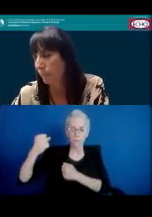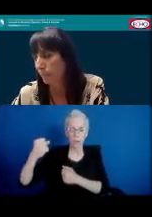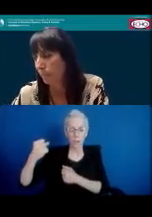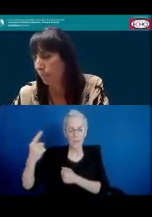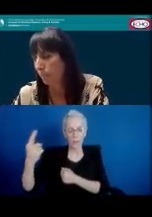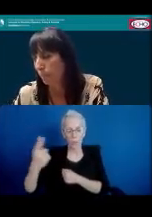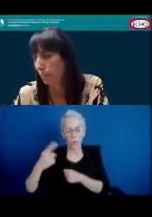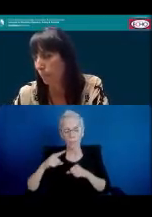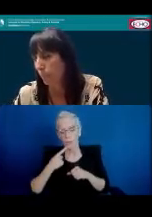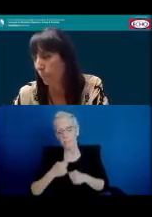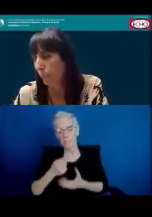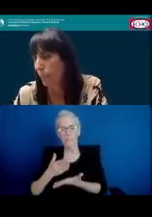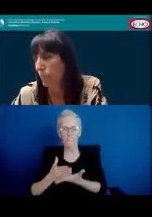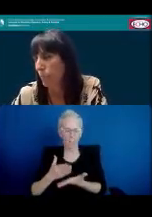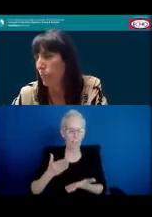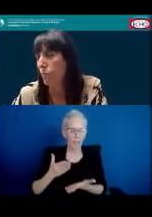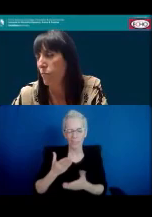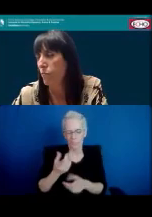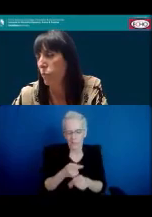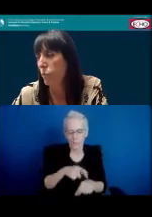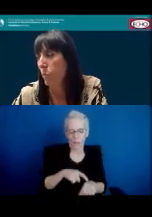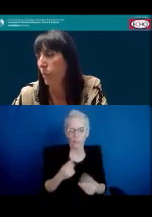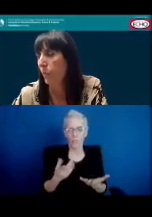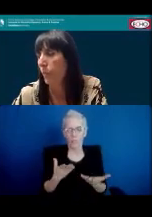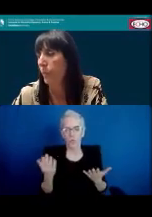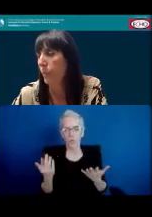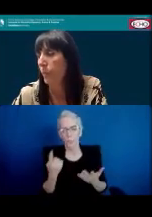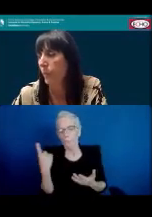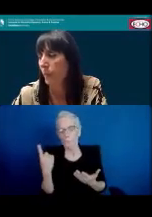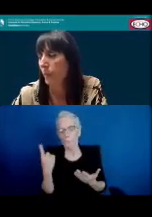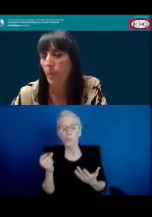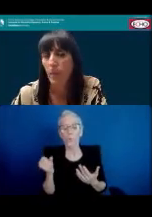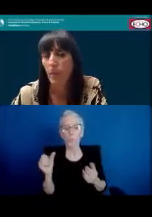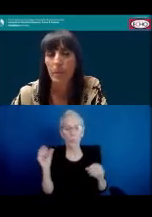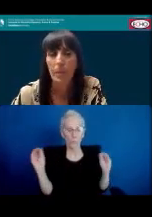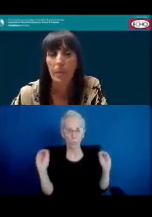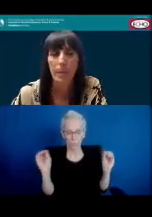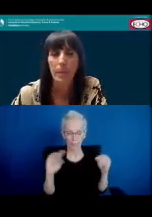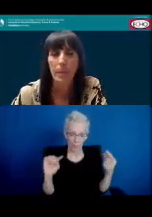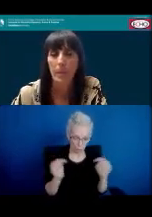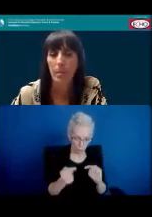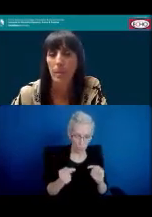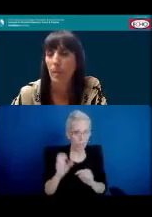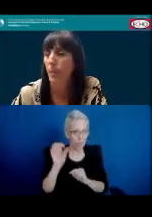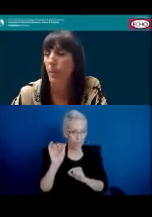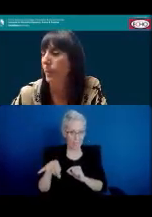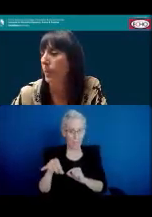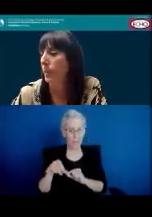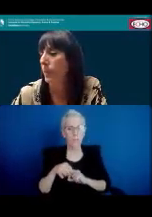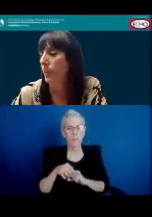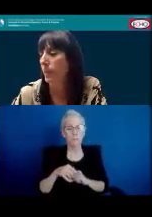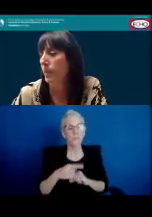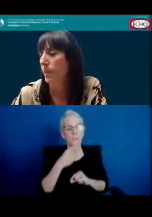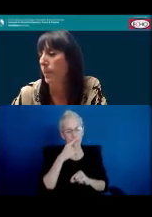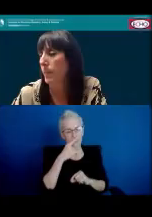you know, before like someone gets slapped or someone's getting hurt, those kids were seen to be more pro social and